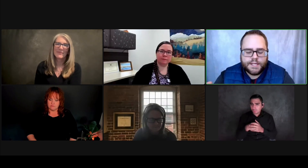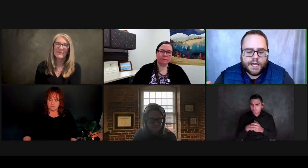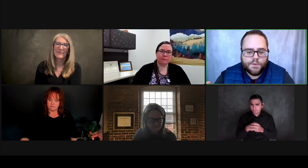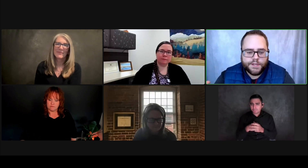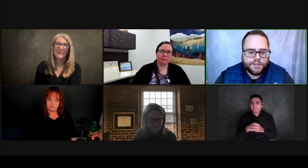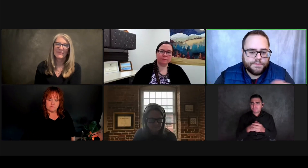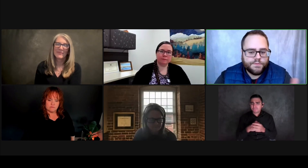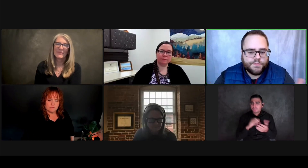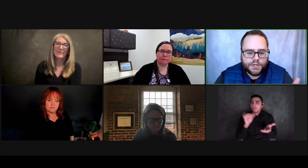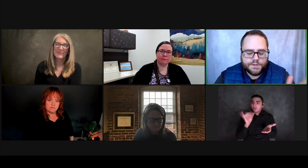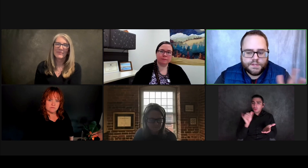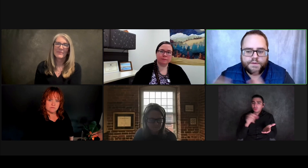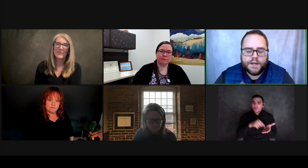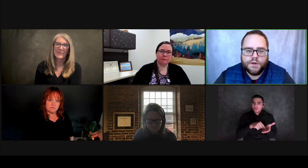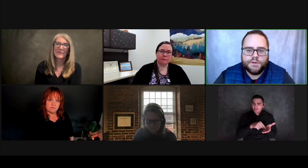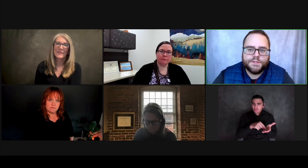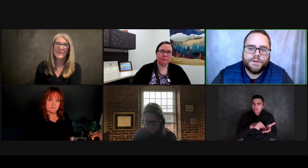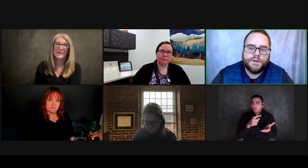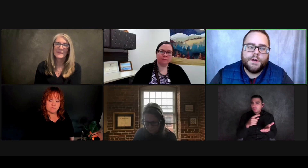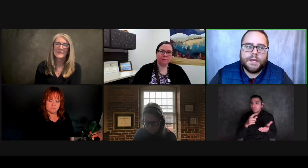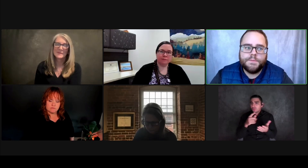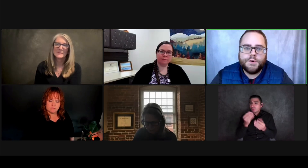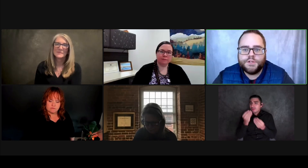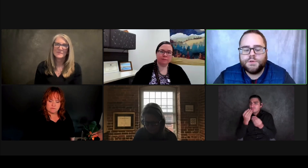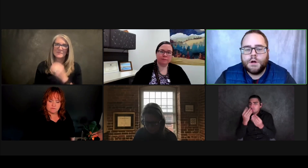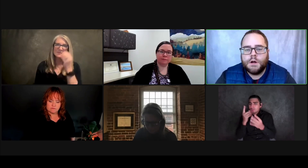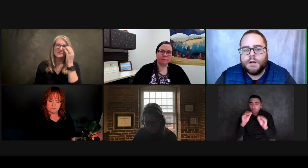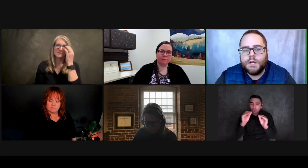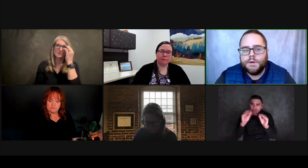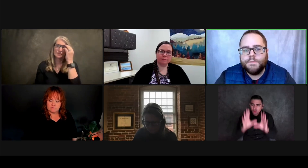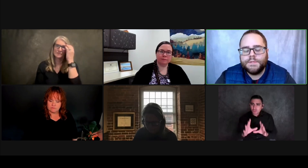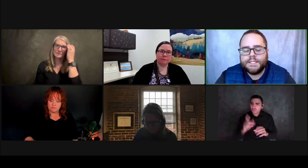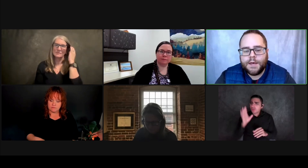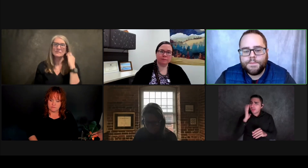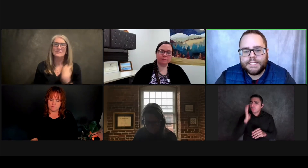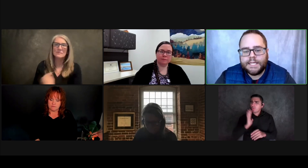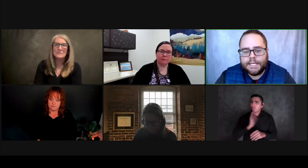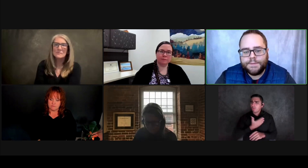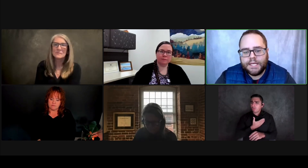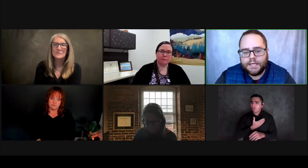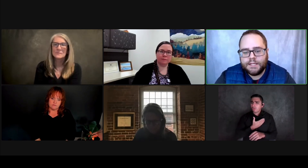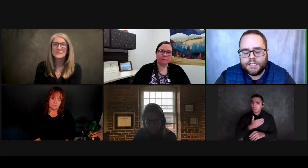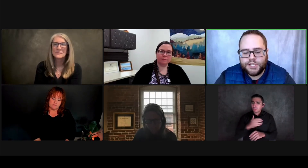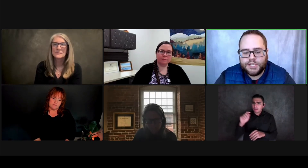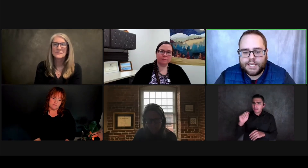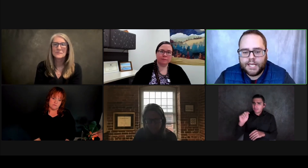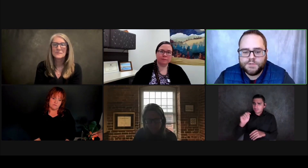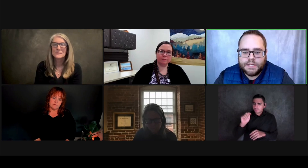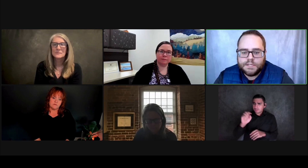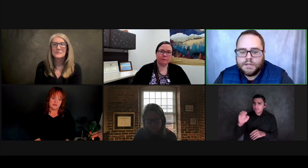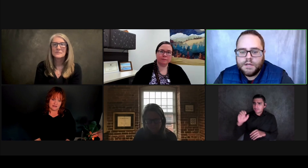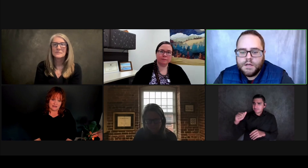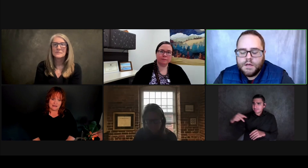that want to reuse stuff, I know there's a big push through our TEP, T-E-P, Teaching Engagement